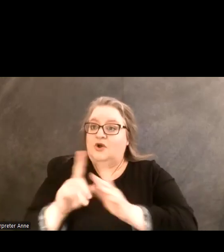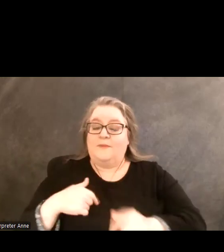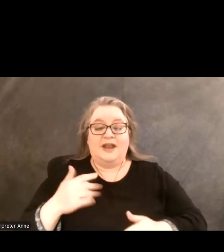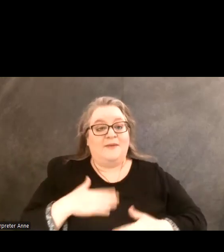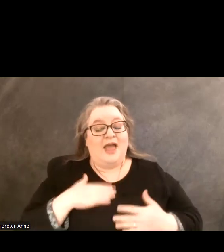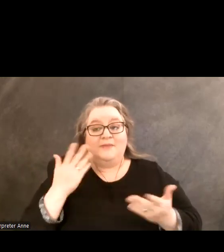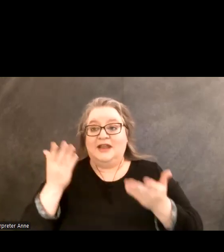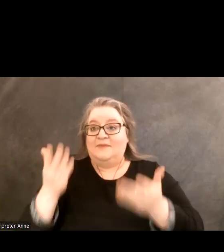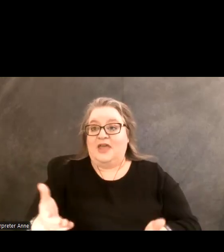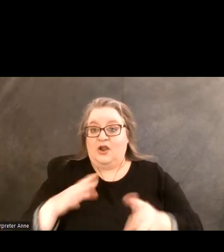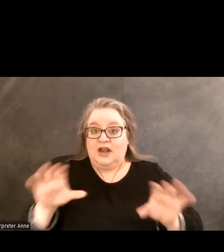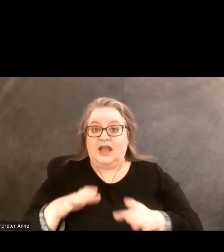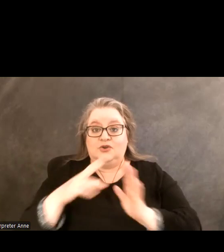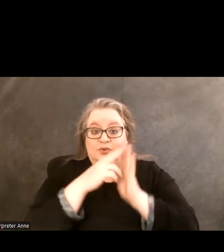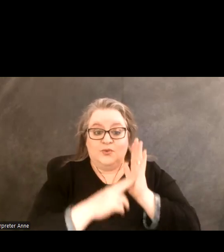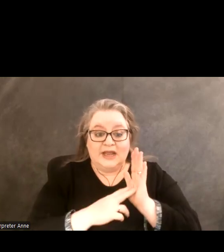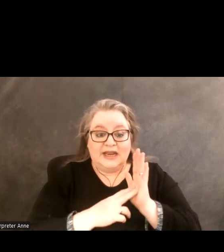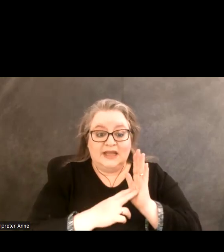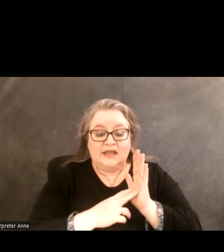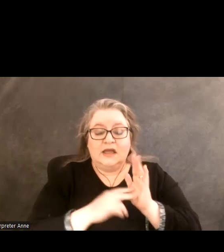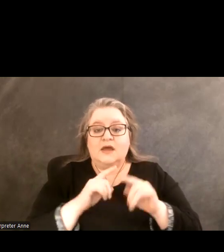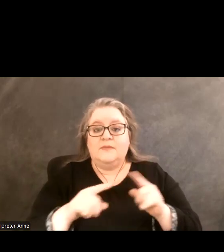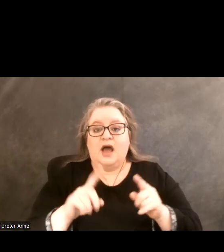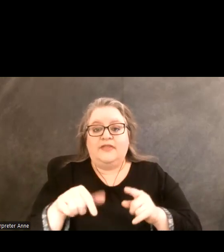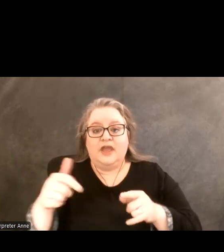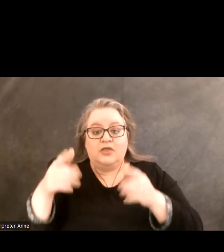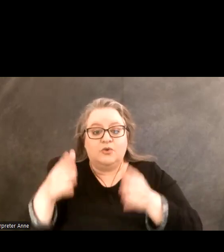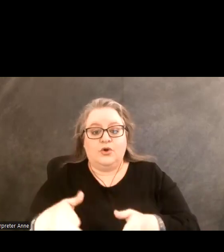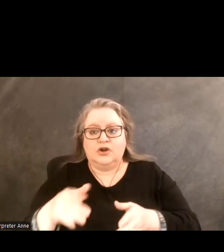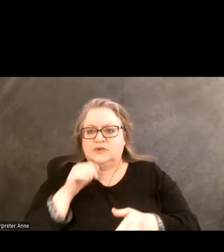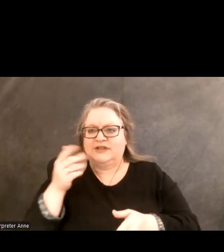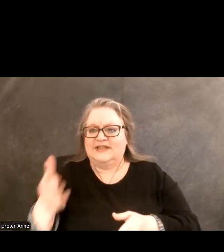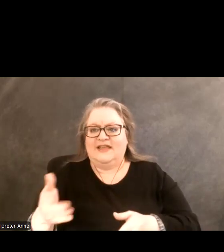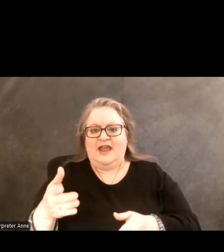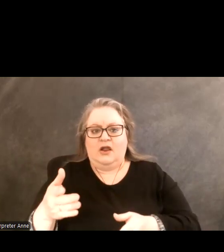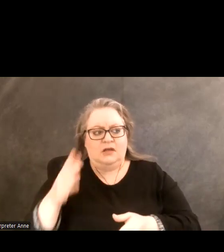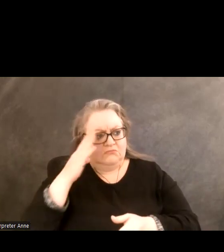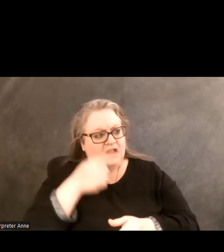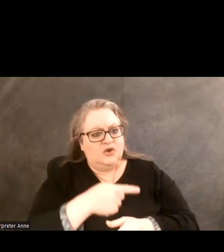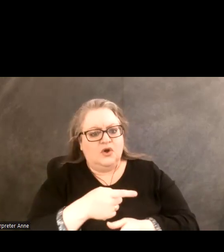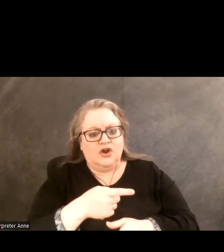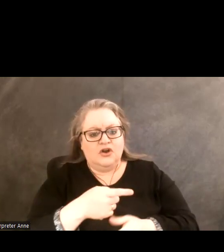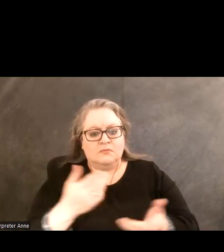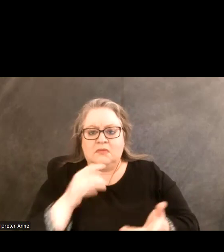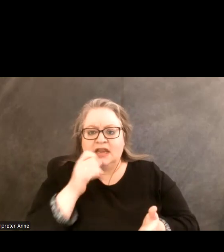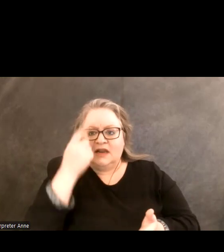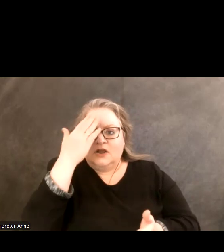there and I do the reading, but the other person wasn't there, and I knew her, and I didn't understand why she wasn't there,